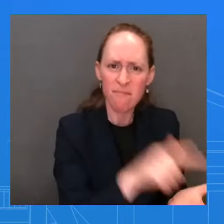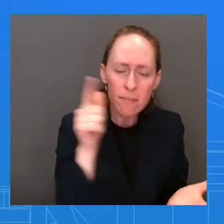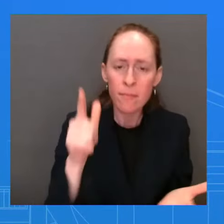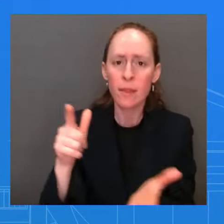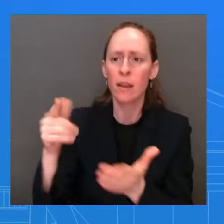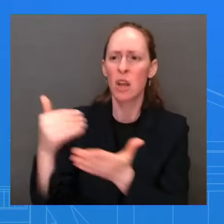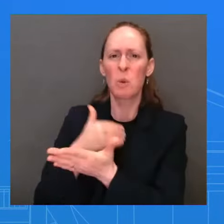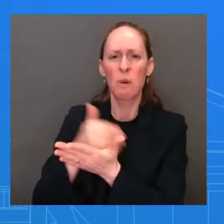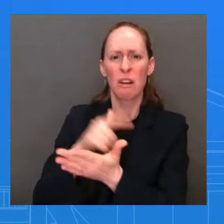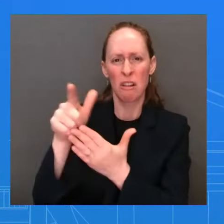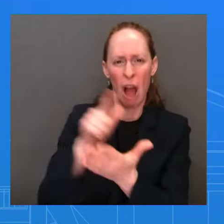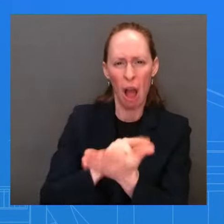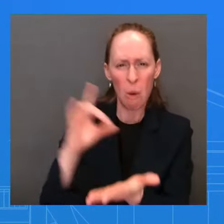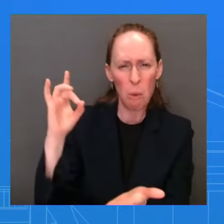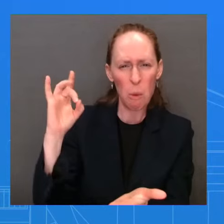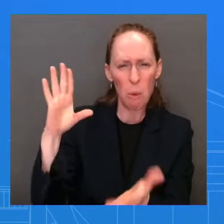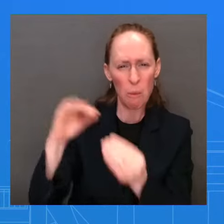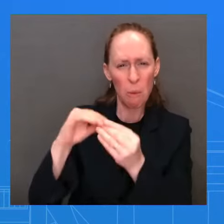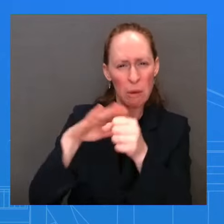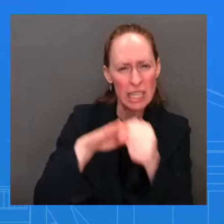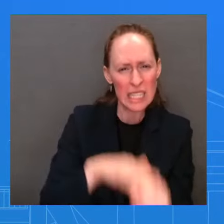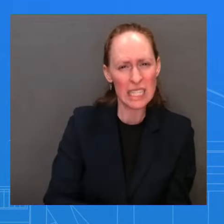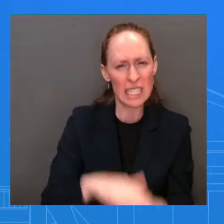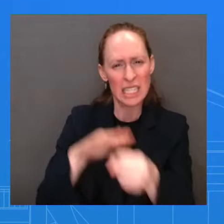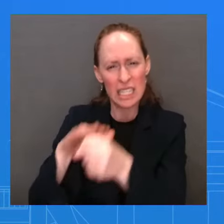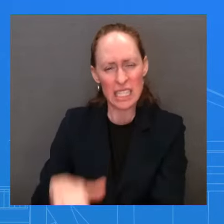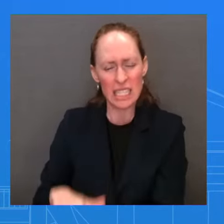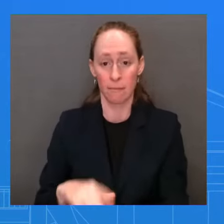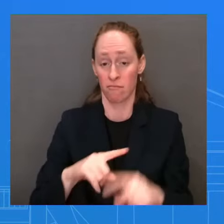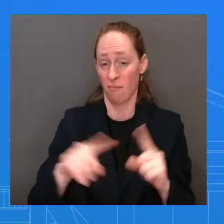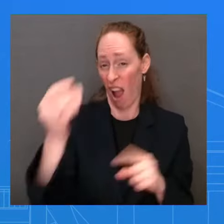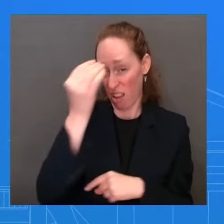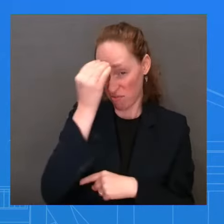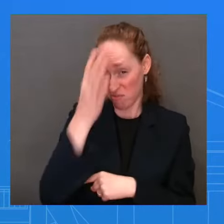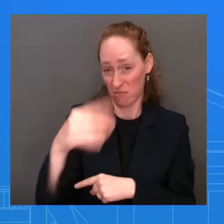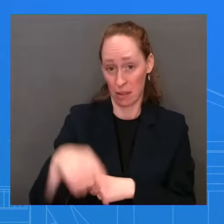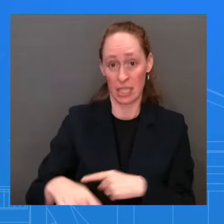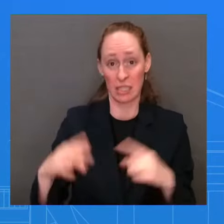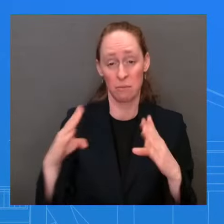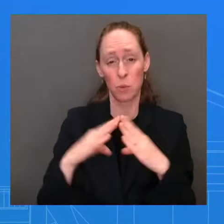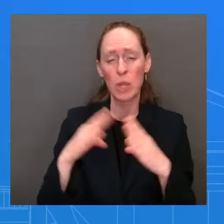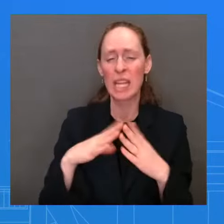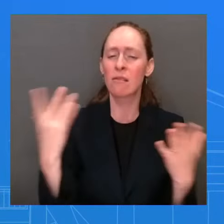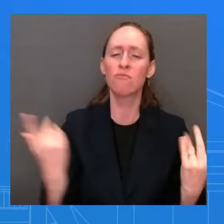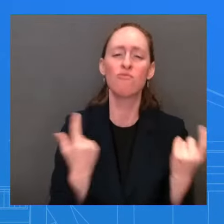you've heard the President say this before. They are fierce. They fight back. They aren't going anywhere.